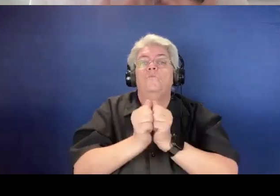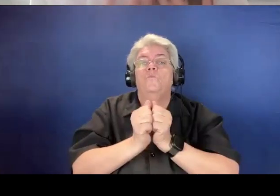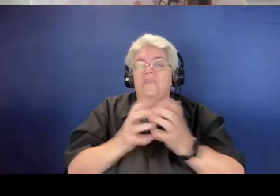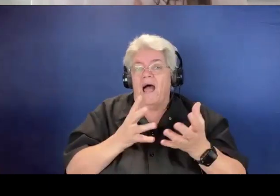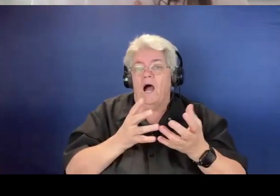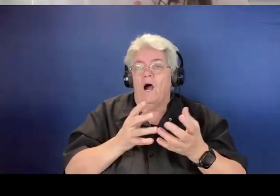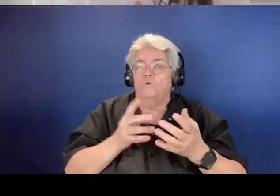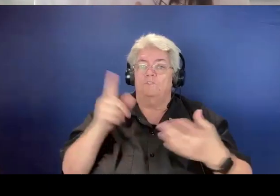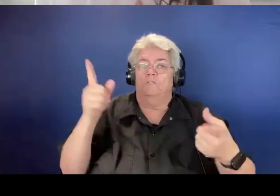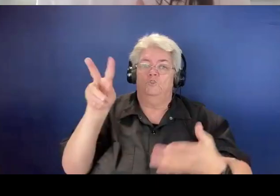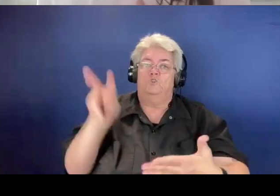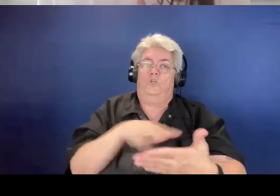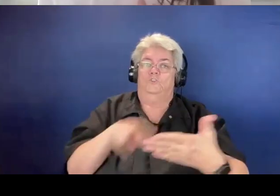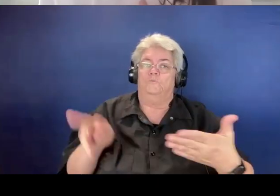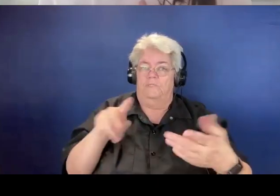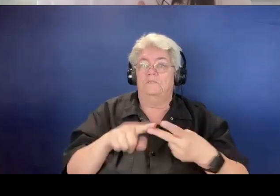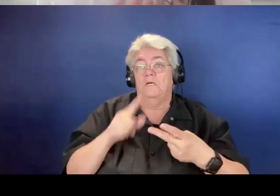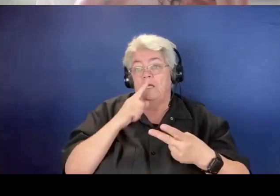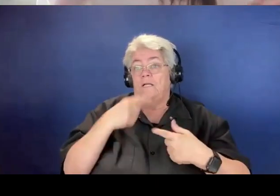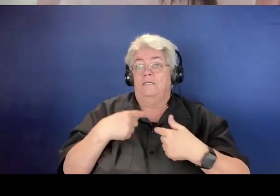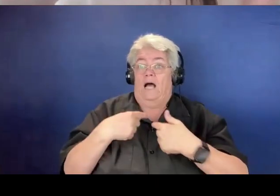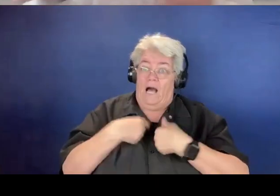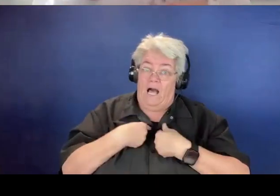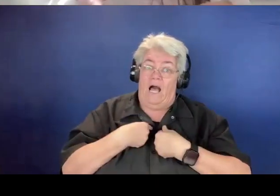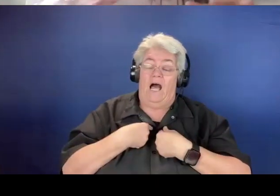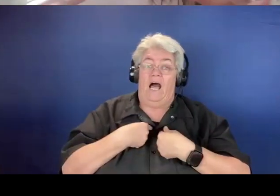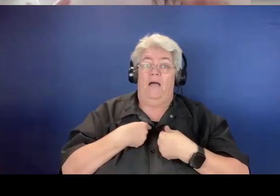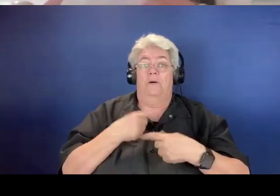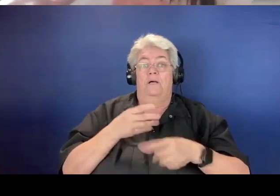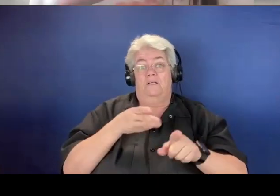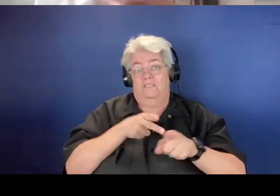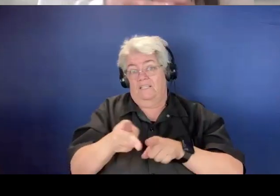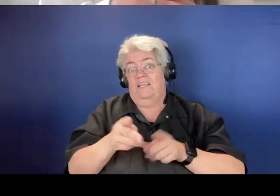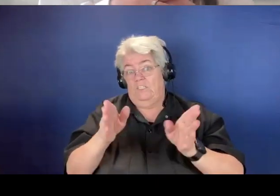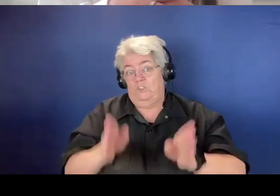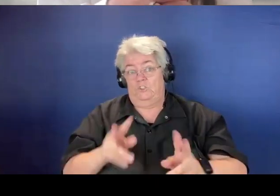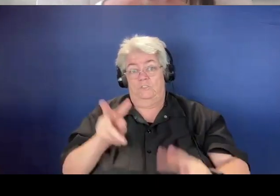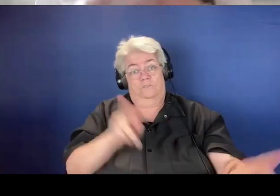This allows me as the clinician to observe their interaction and maybe find